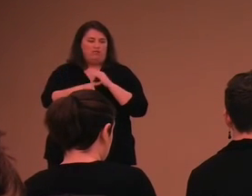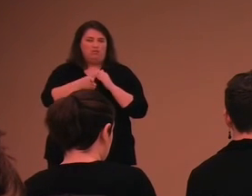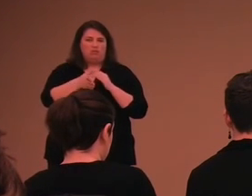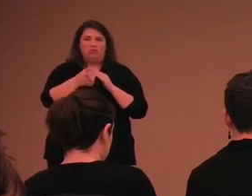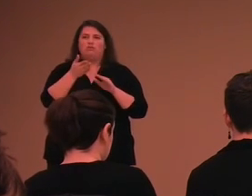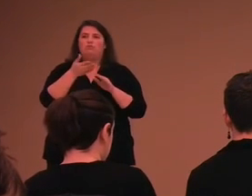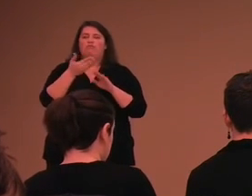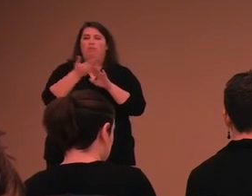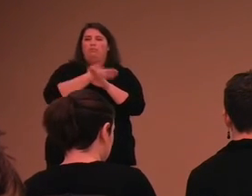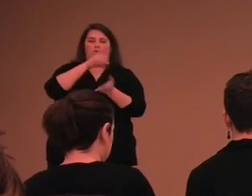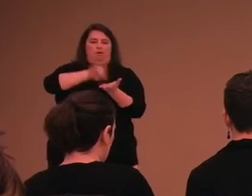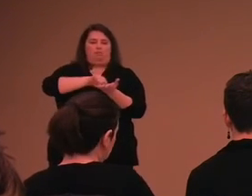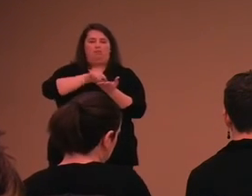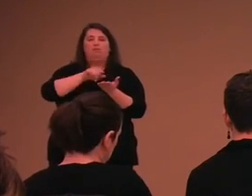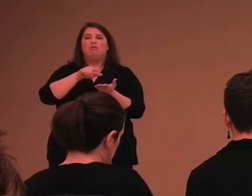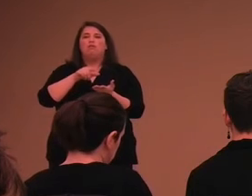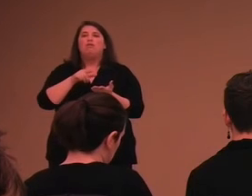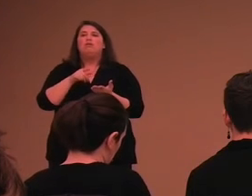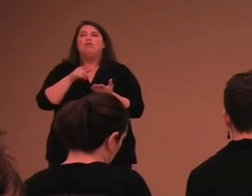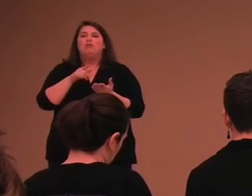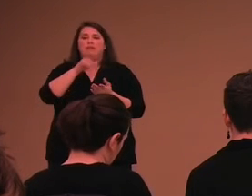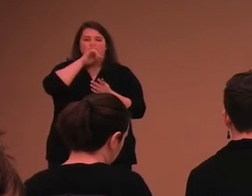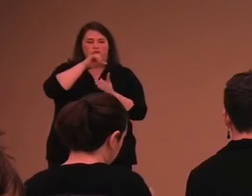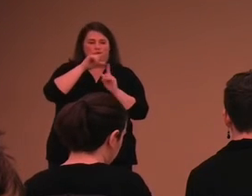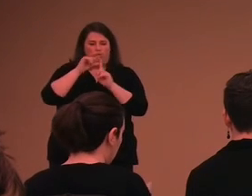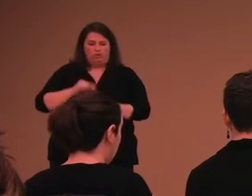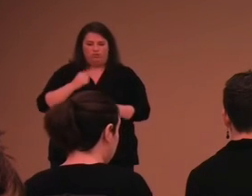It's the correct wording Then the next step rather than show it to the public is